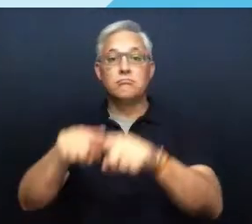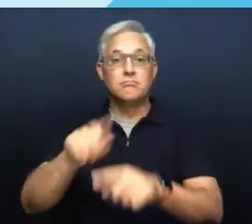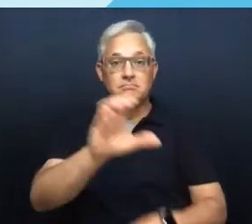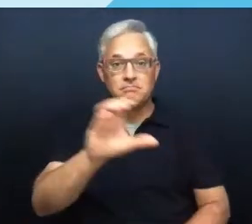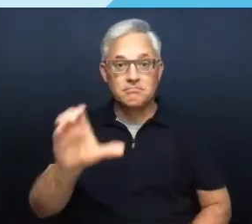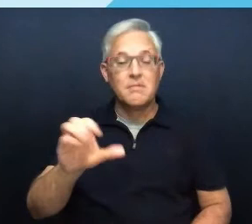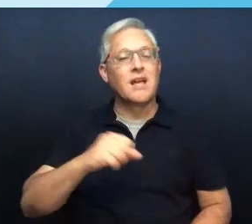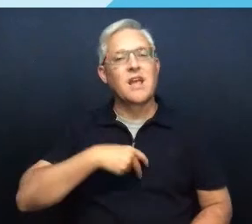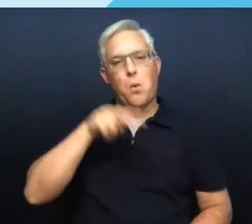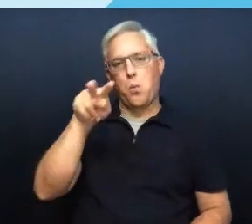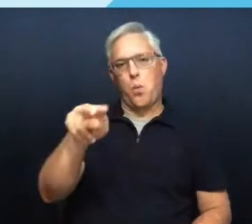the training.